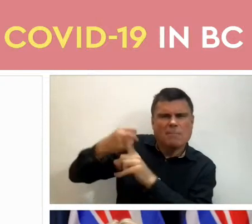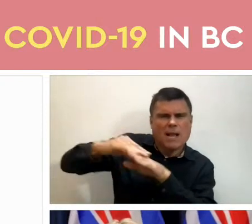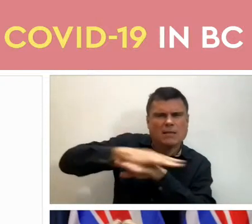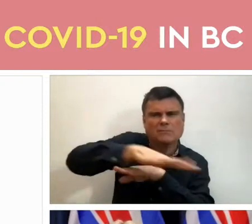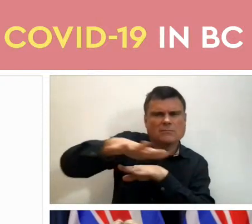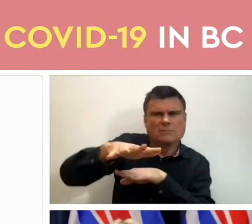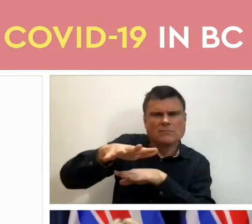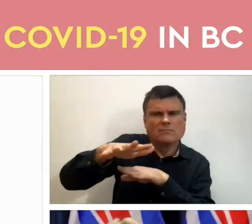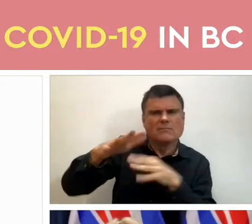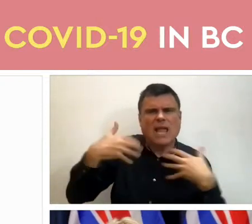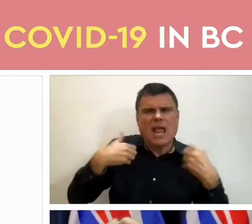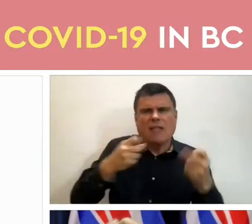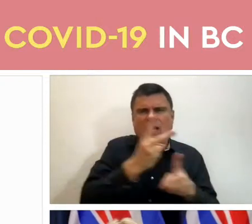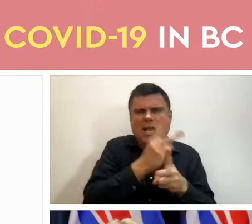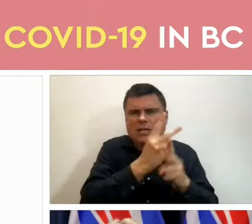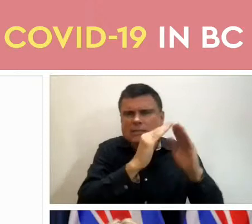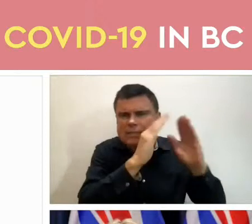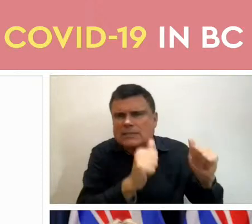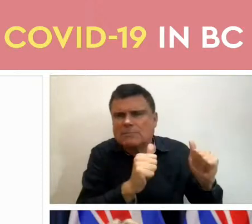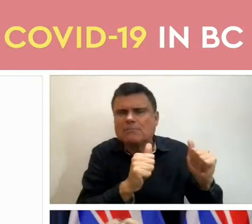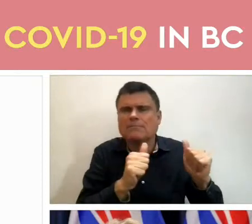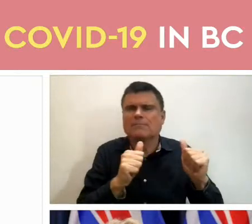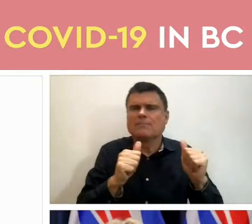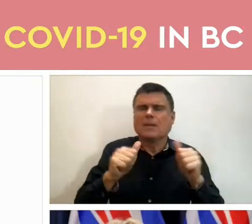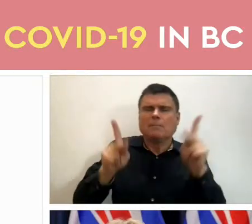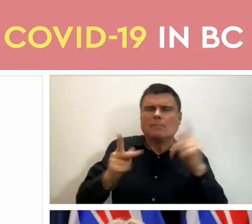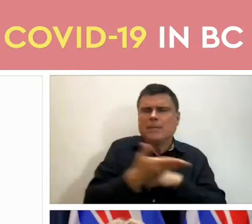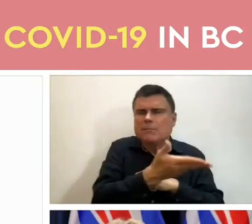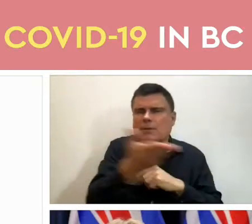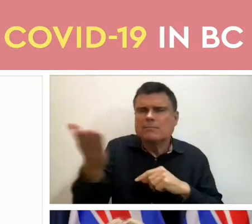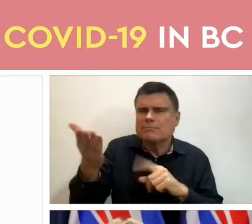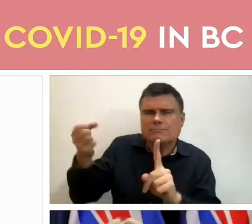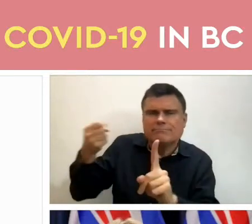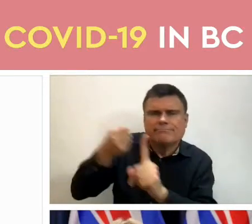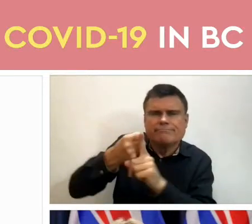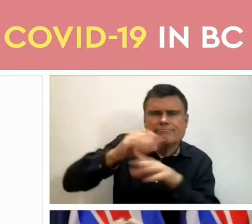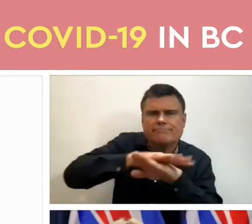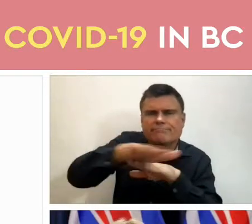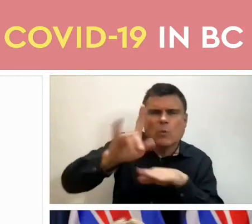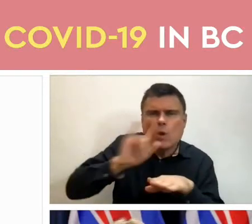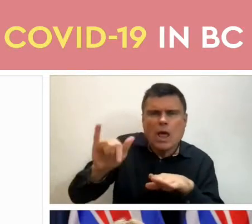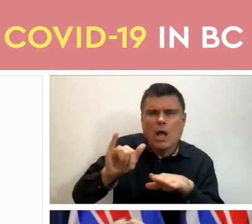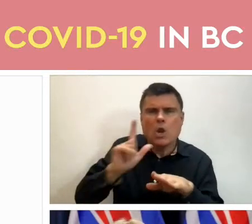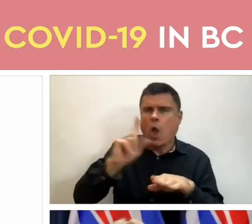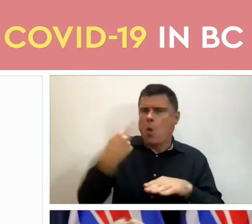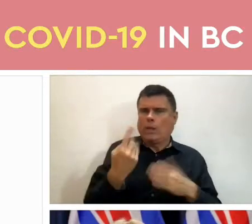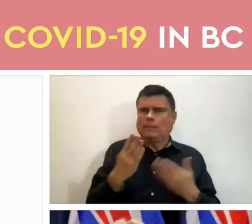world. I've spent quite a bit of time with colleagues talking with